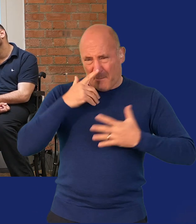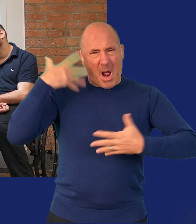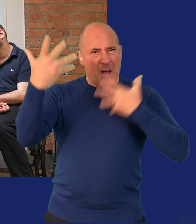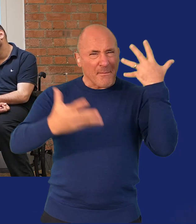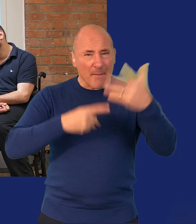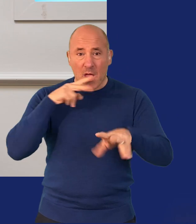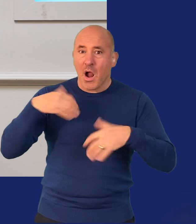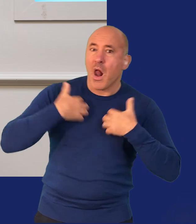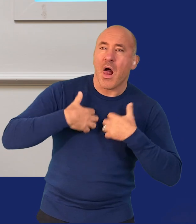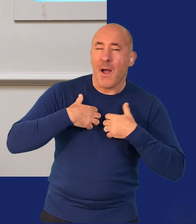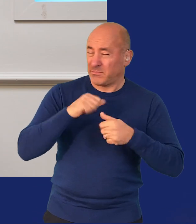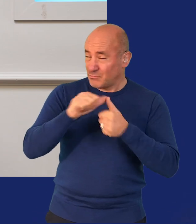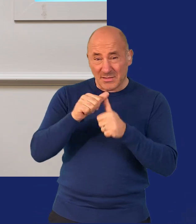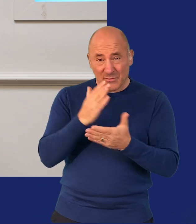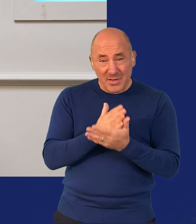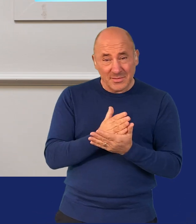I'm going to do two quick ones. Okay.